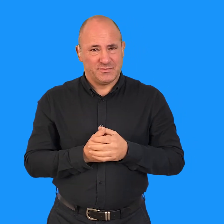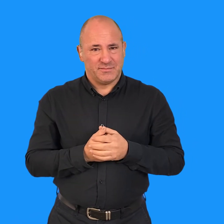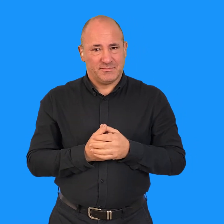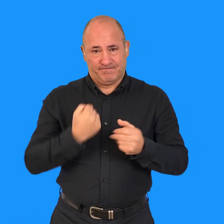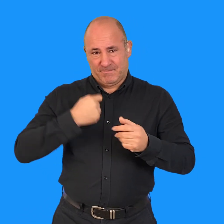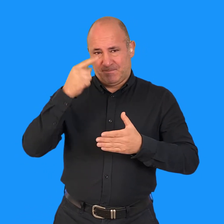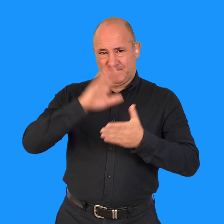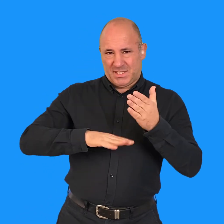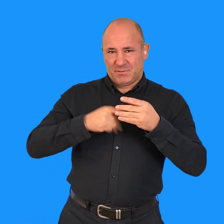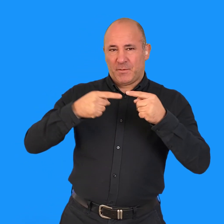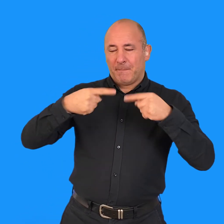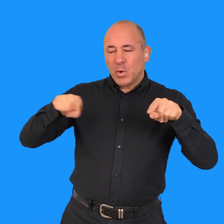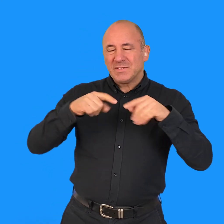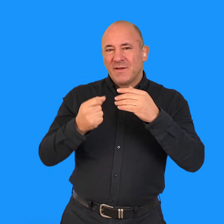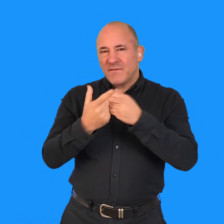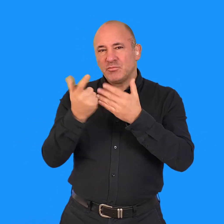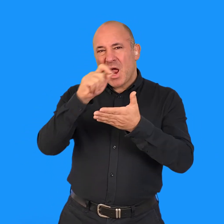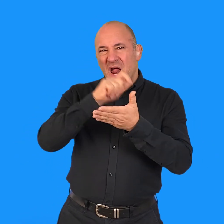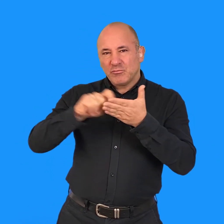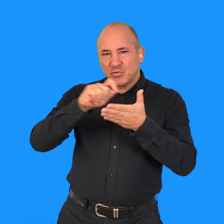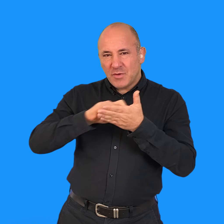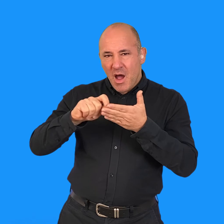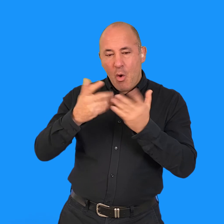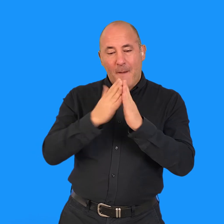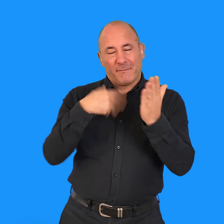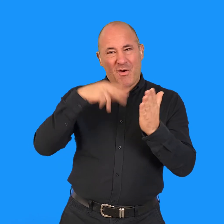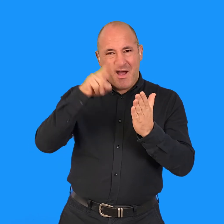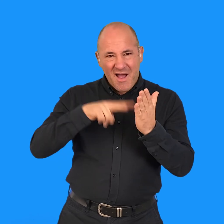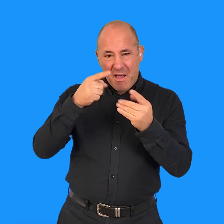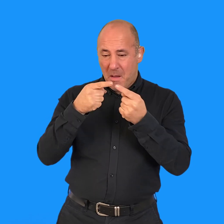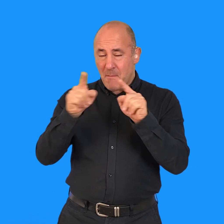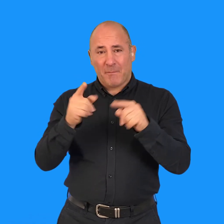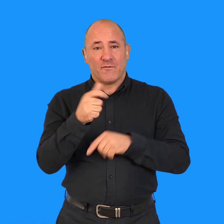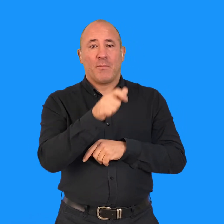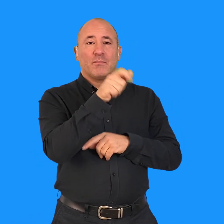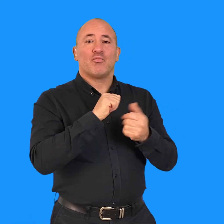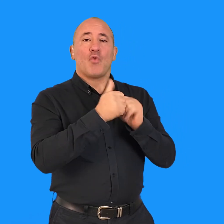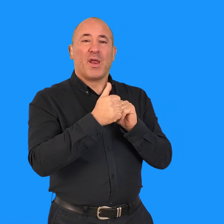And I know that my experience of a music event or literature, reading a book,